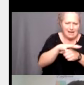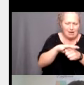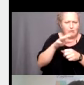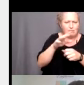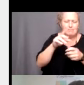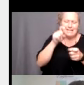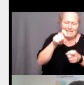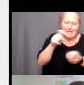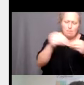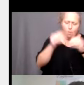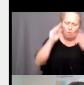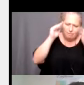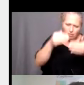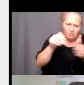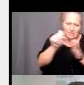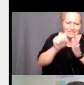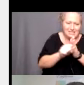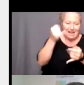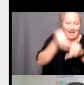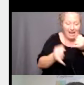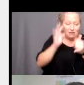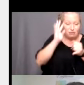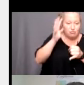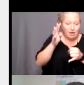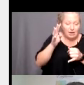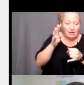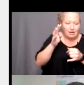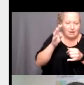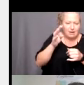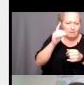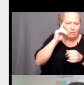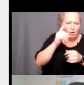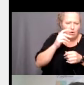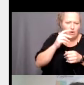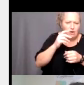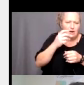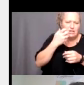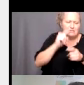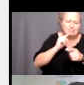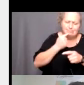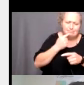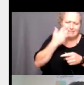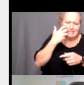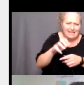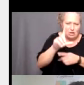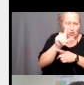The State last created a framework for addressing extreme heat in 2,013, and it had yet to be updated.